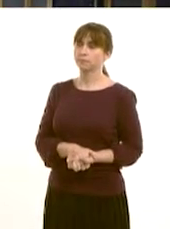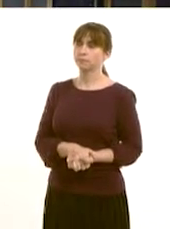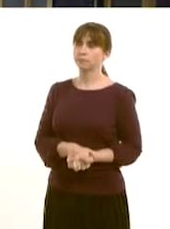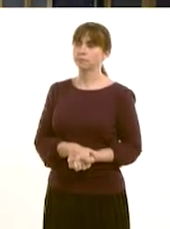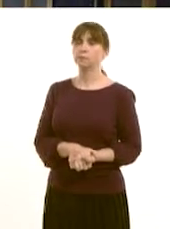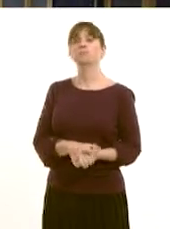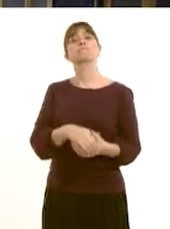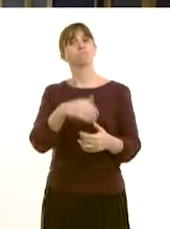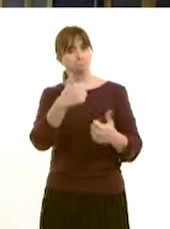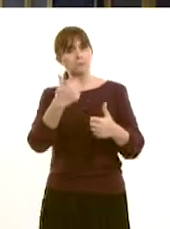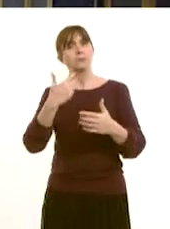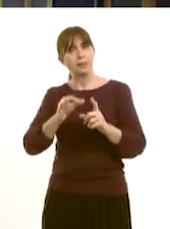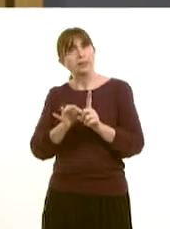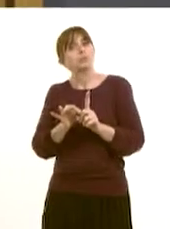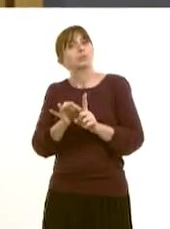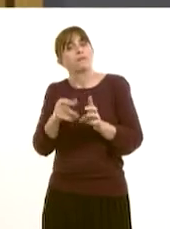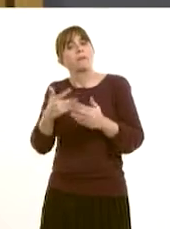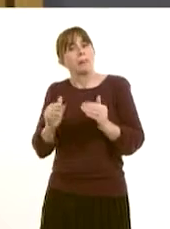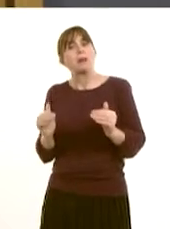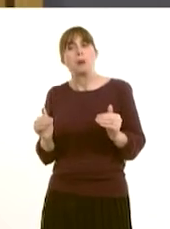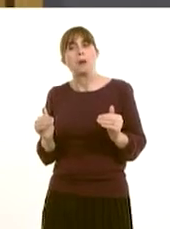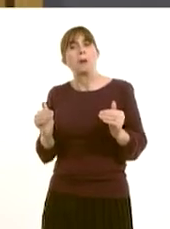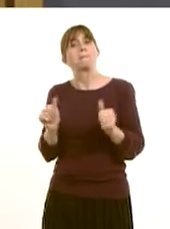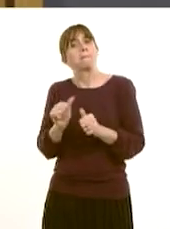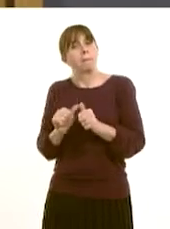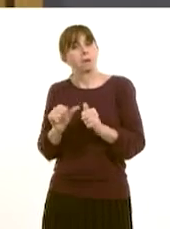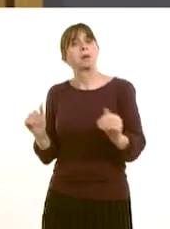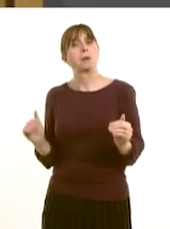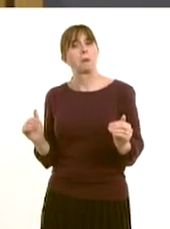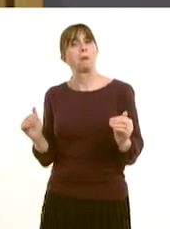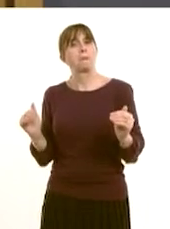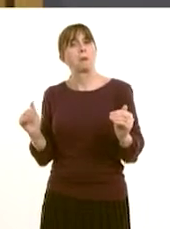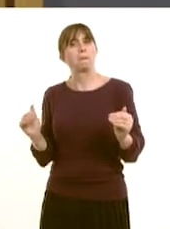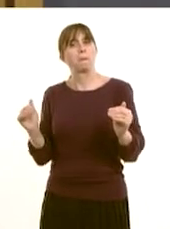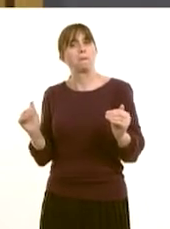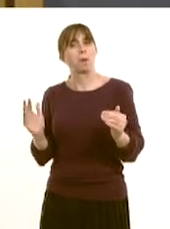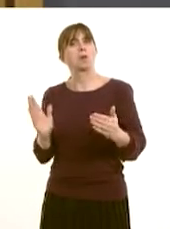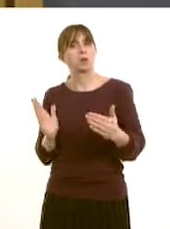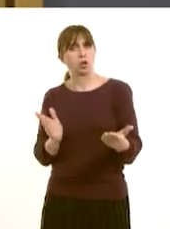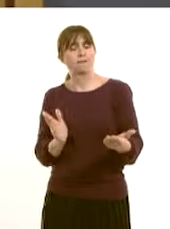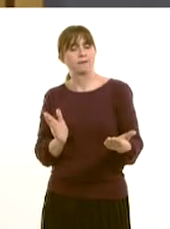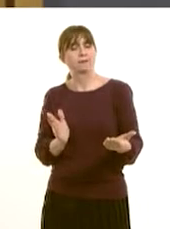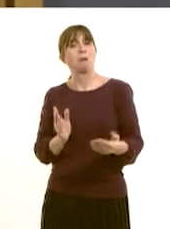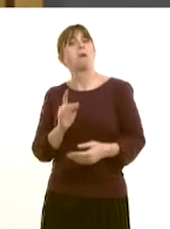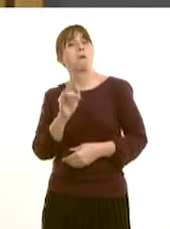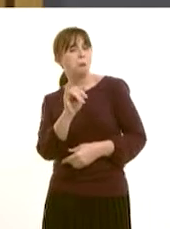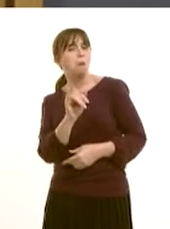ar y mater yma, er bod yna gamu yn Ùl dros y 12 mis diwethaf, fel maeín digwydd, ym mwrdd iechyd Hywel Dda.